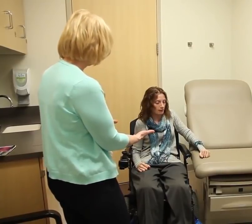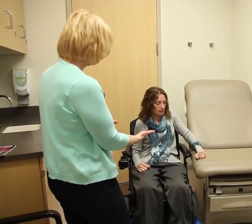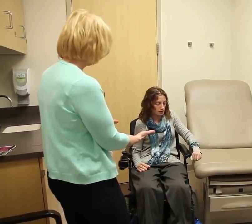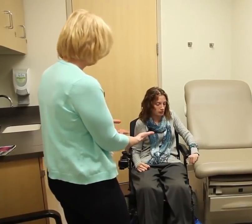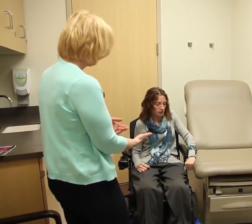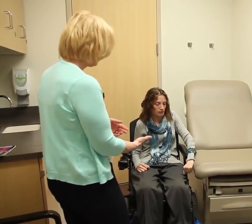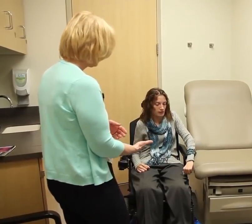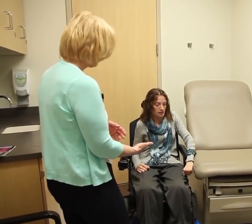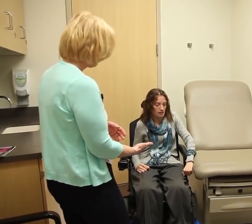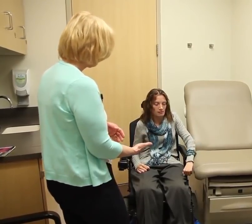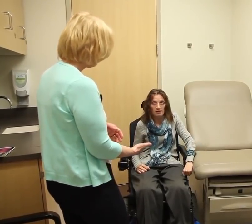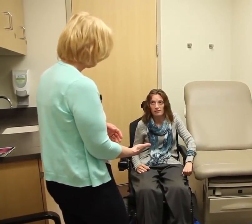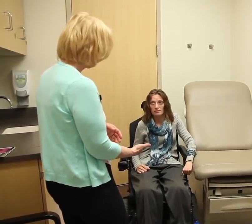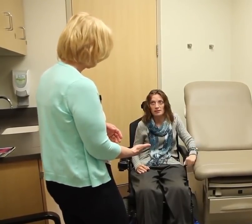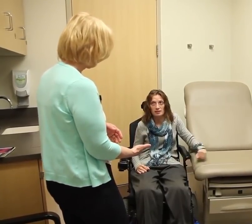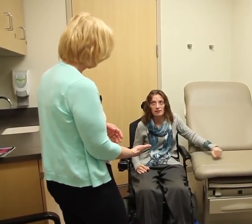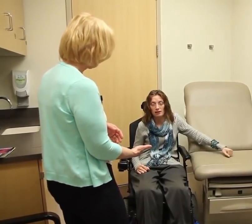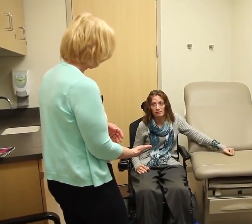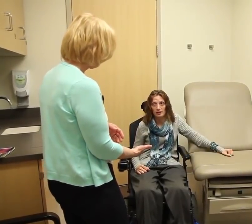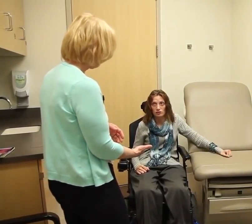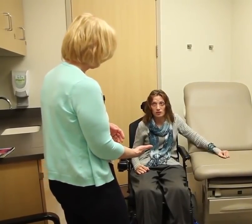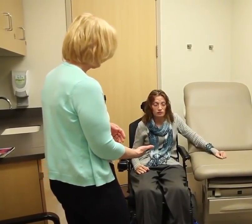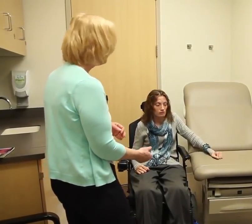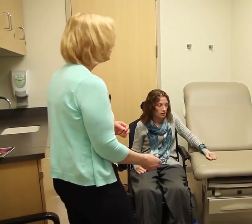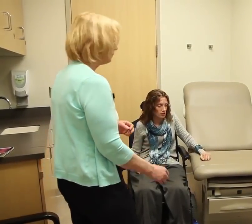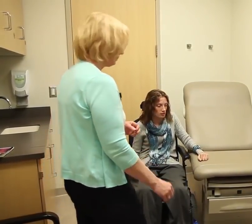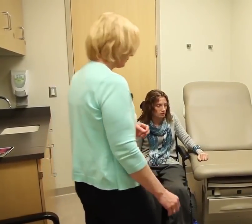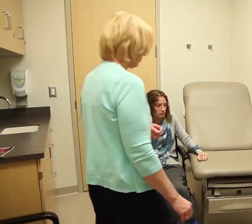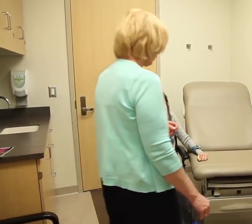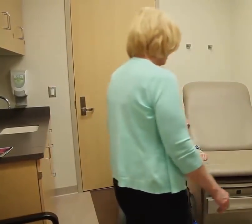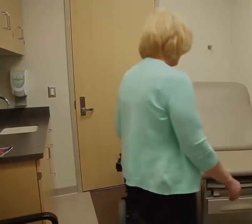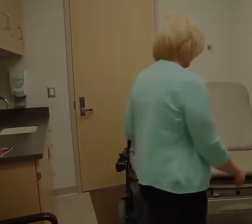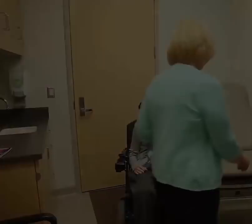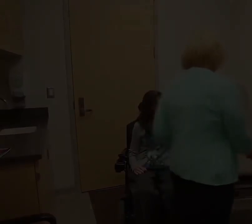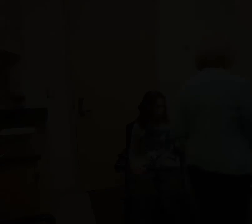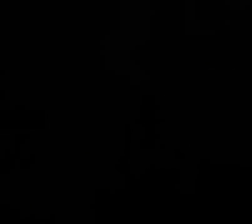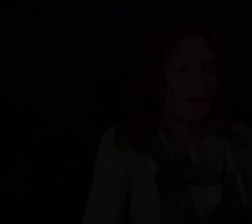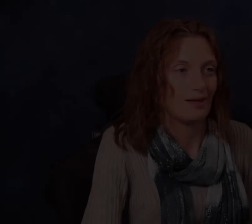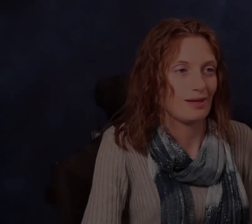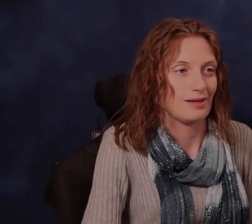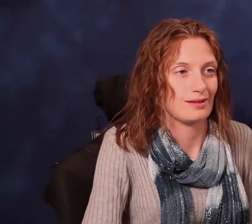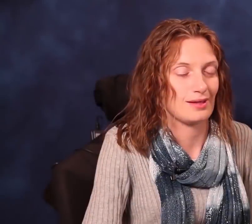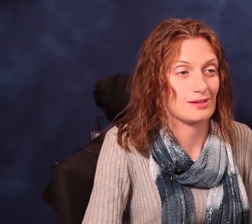Angie: Yeah. If it's the same level as my seat, that would make the transfer much easier. Ann: Okay, I'll do that.